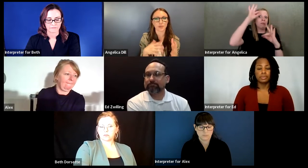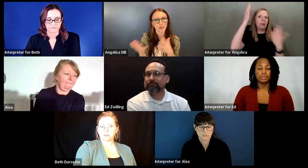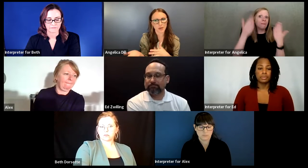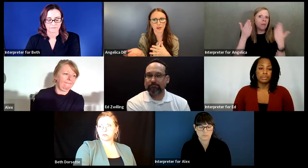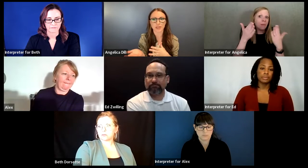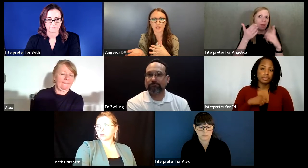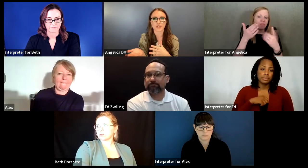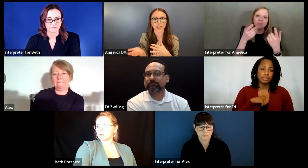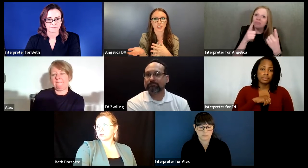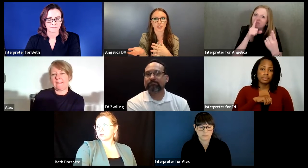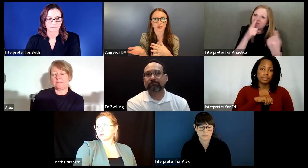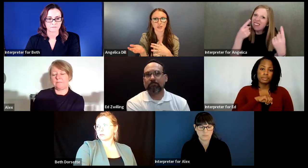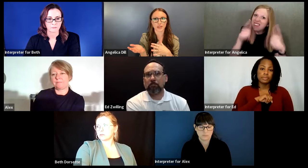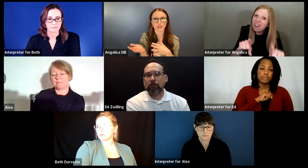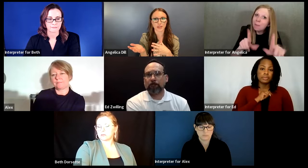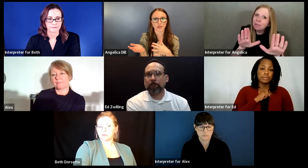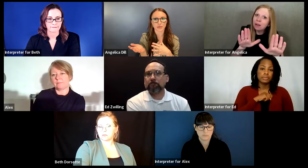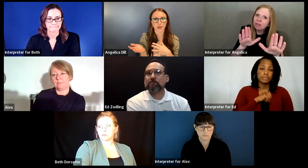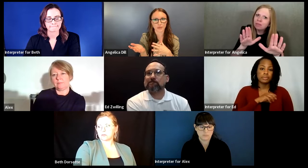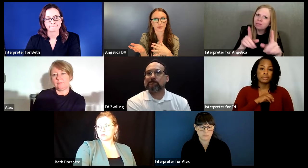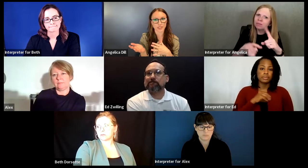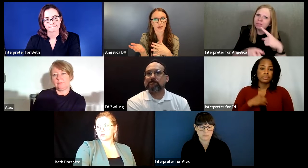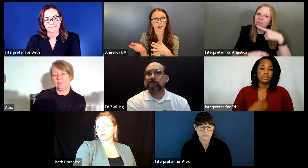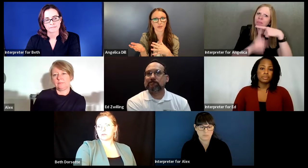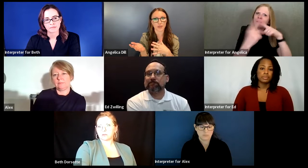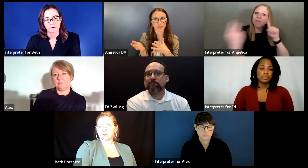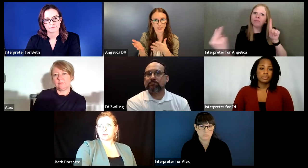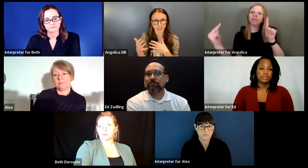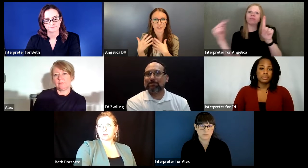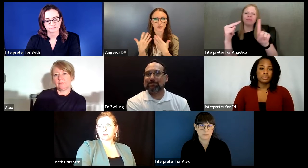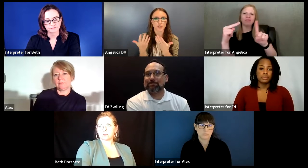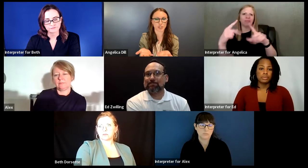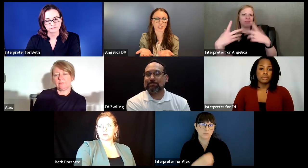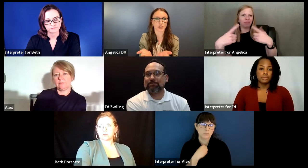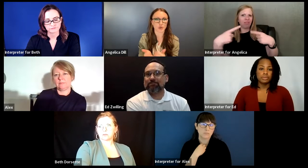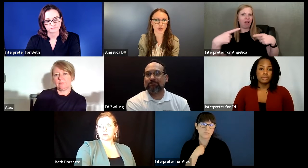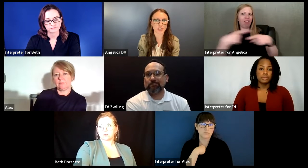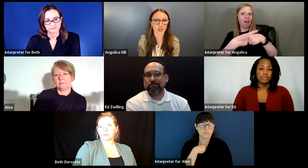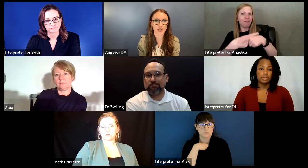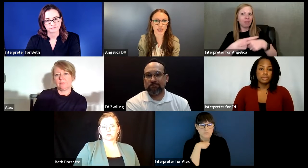But on the other side, it showed the conflict of the individual just trying to go to a restaurant